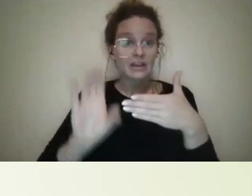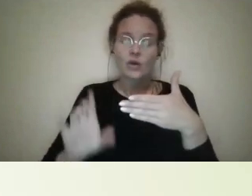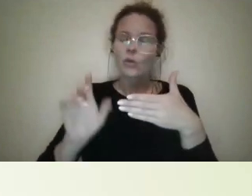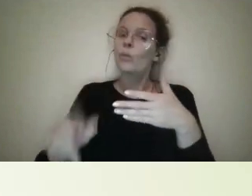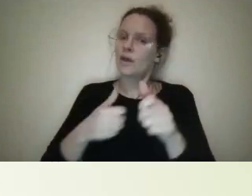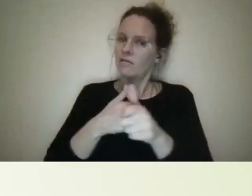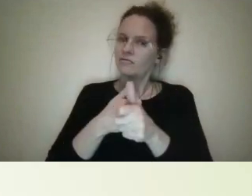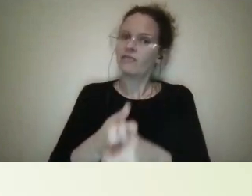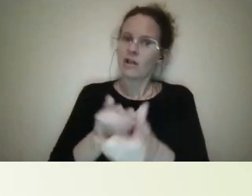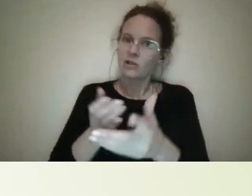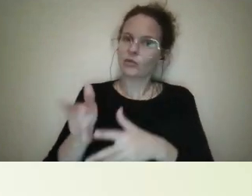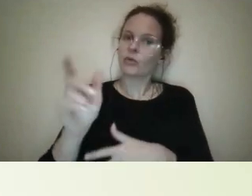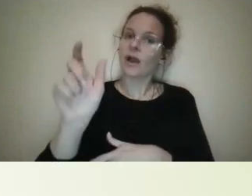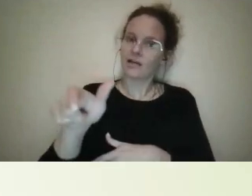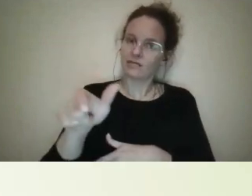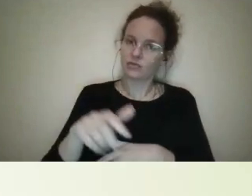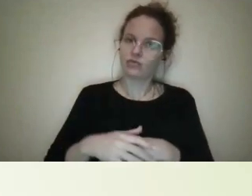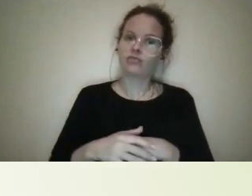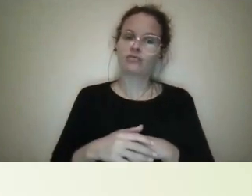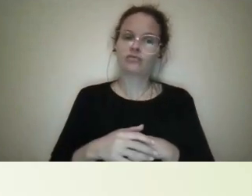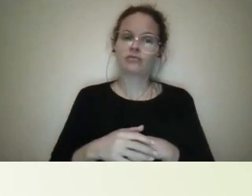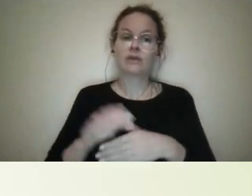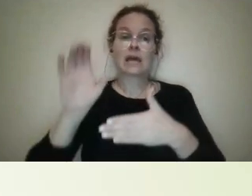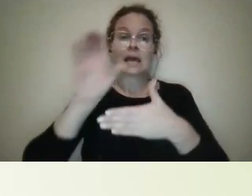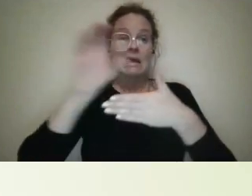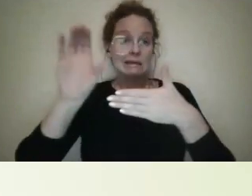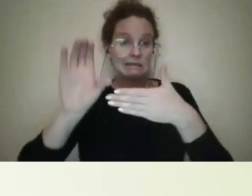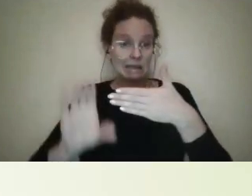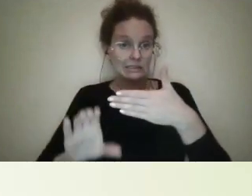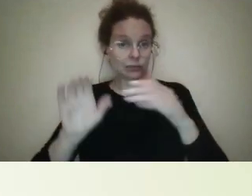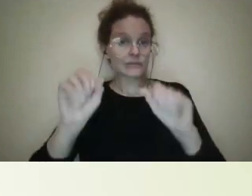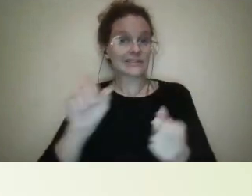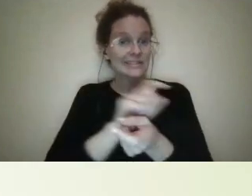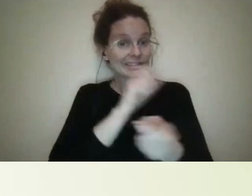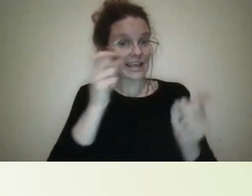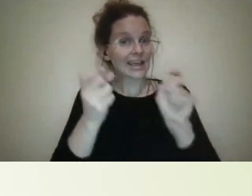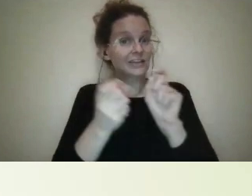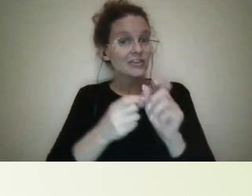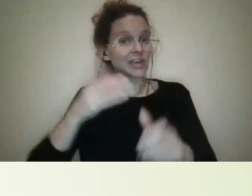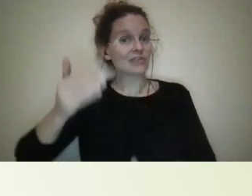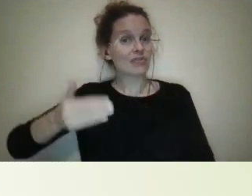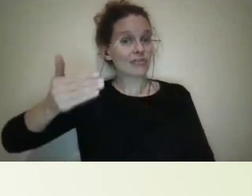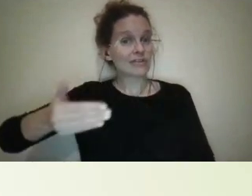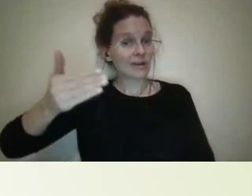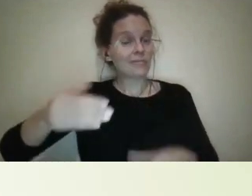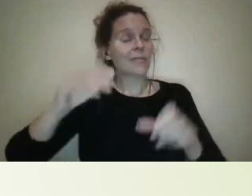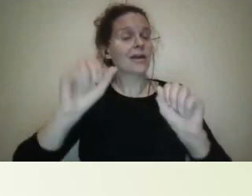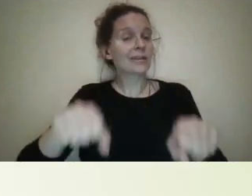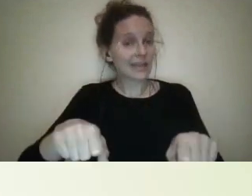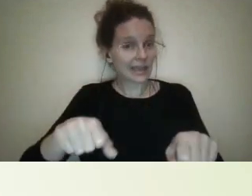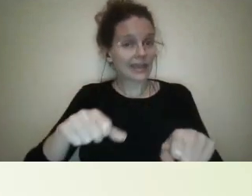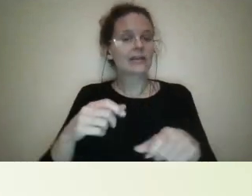consequences. Now consequences can change over time. It is age appropriate